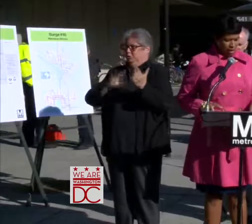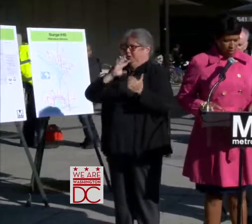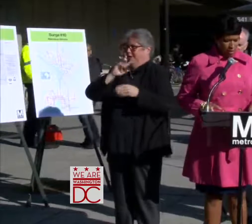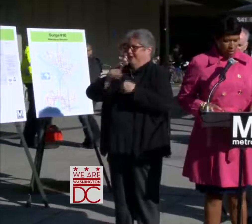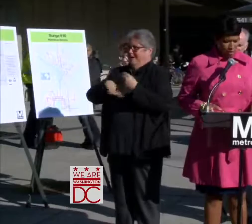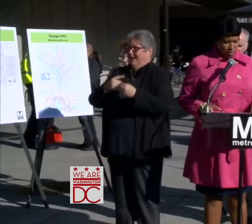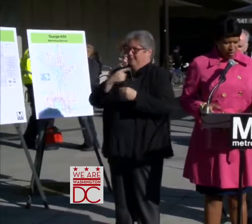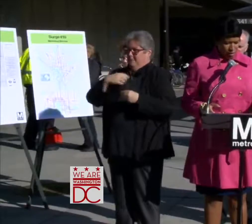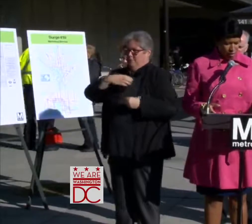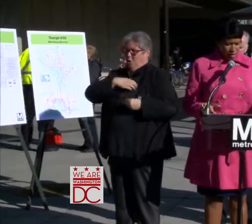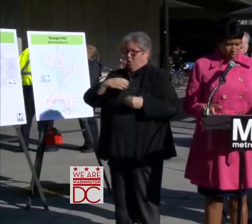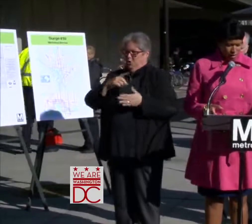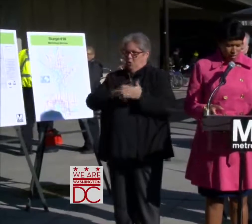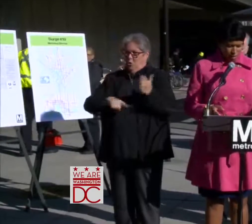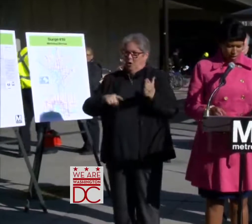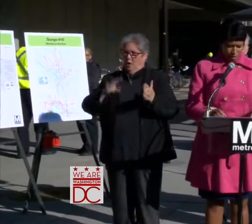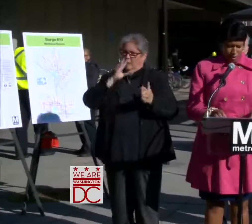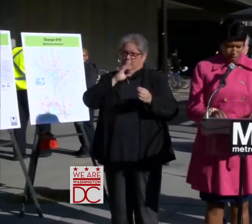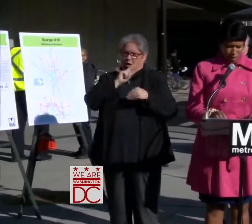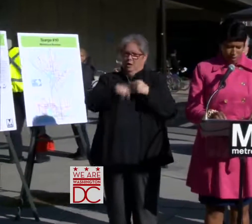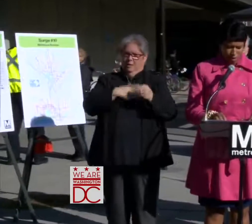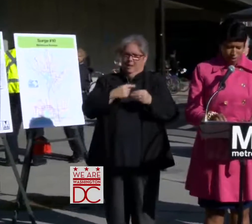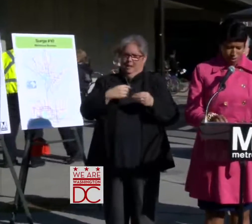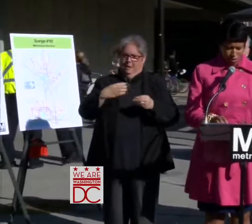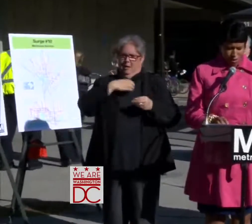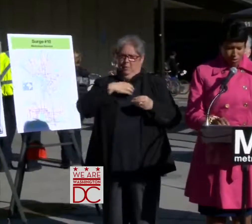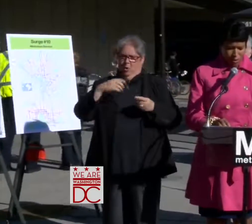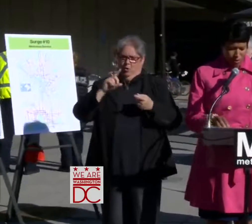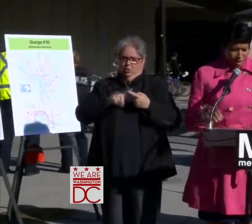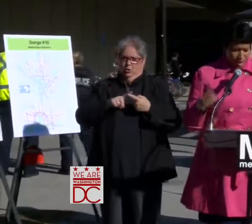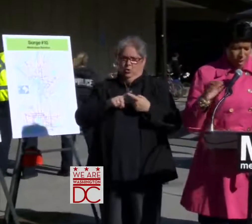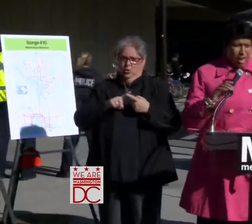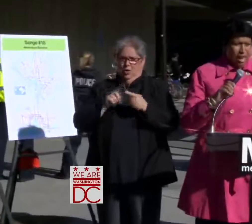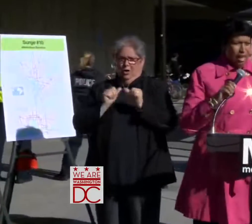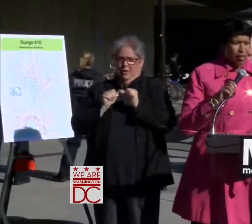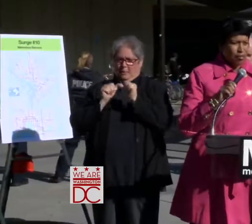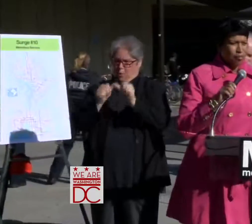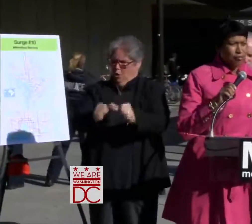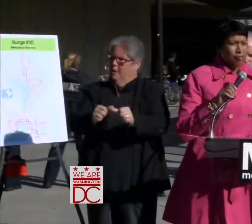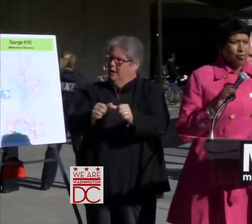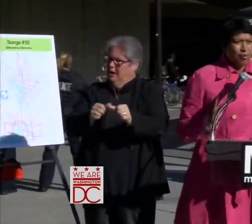I'M OPPOSED. WHAT I HAVE TALKED ABOUT BEING OPPOSED TO IS THE PERMANENT --